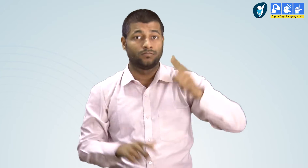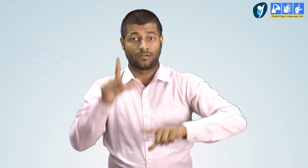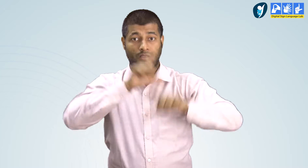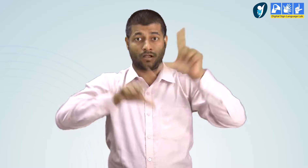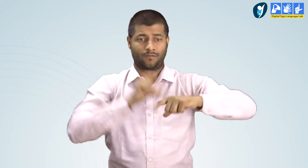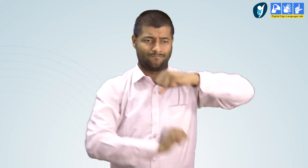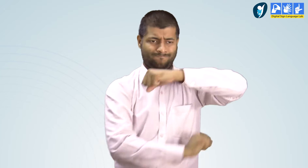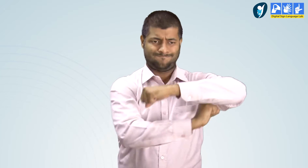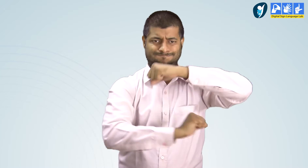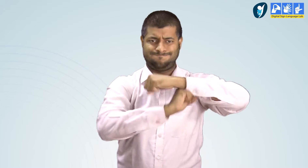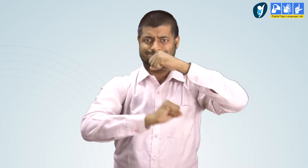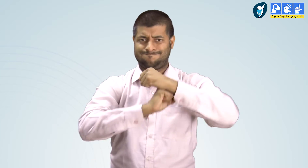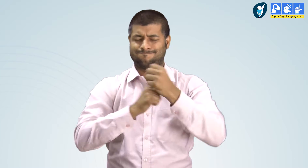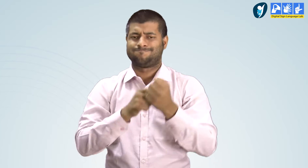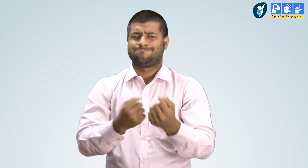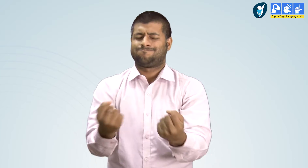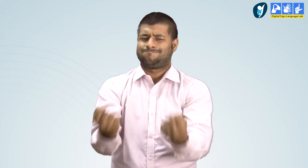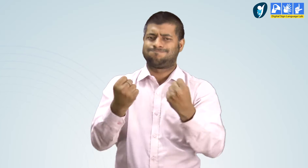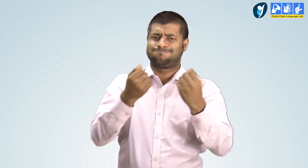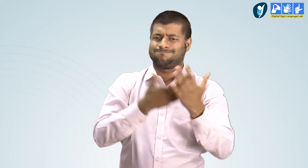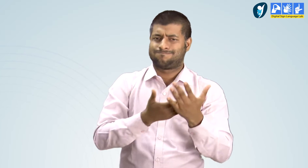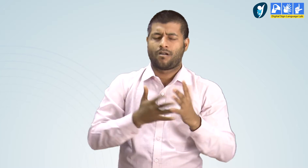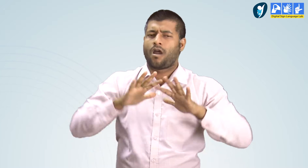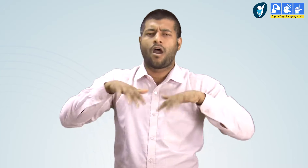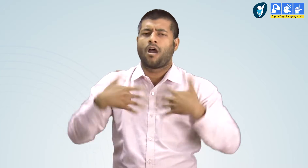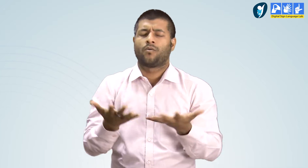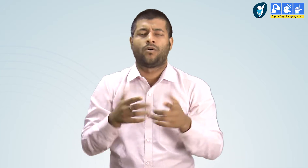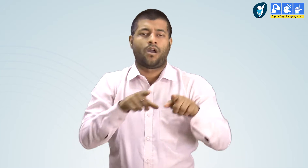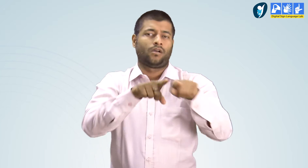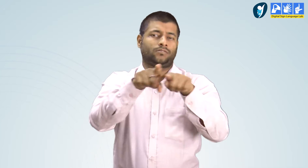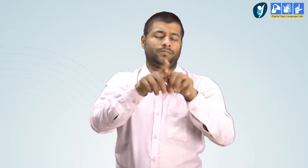First:- As far as the strong foundation of the language concerned, how can that be done?